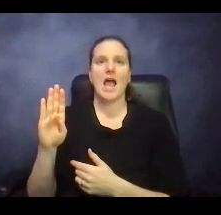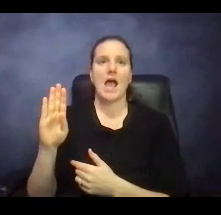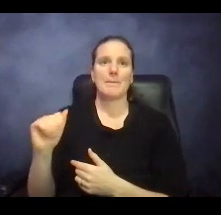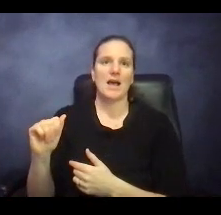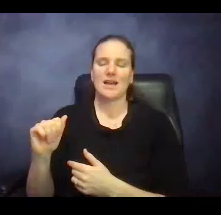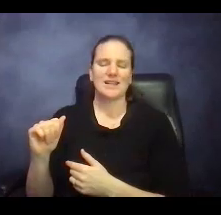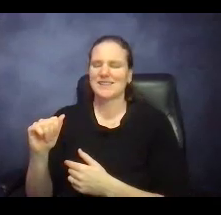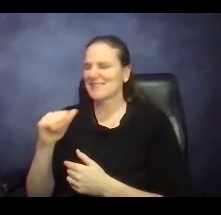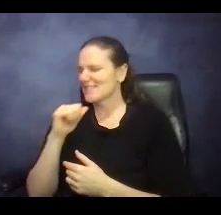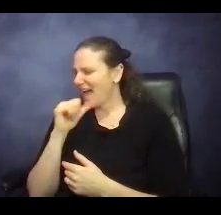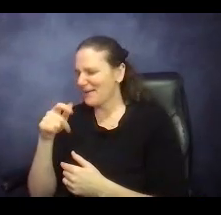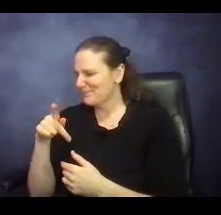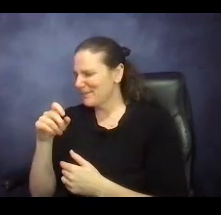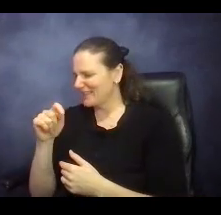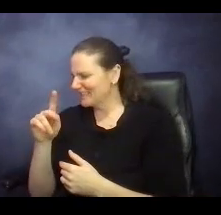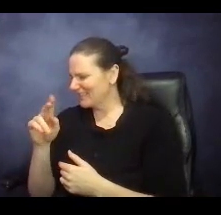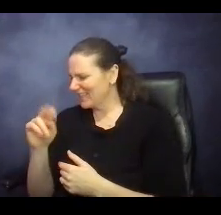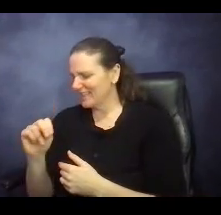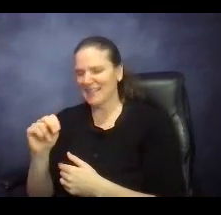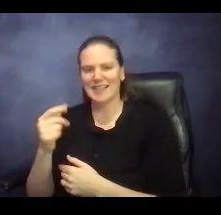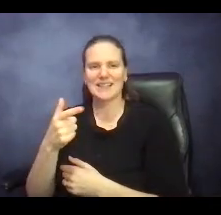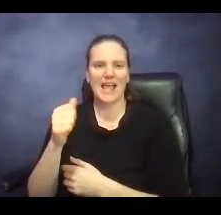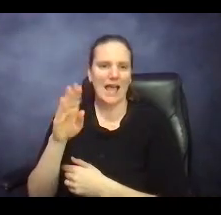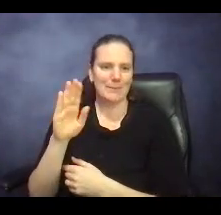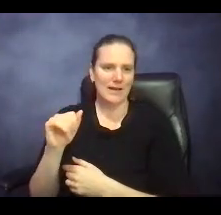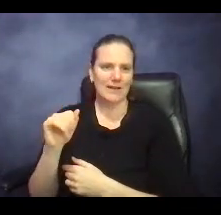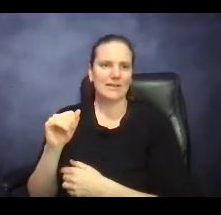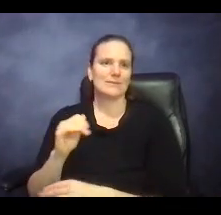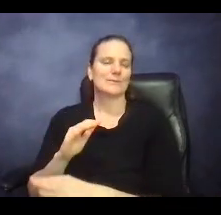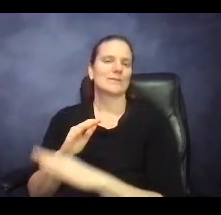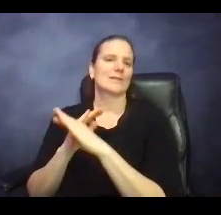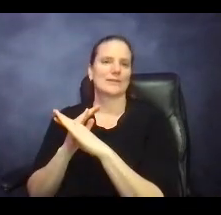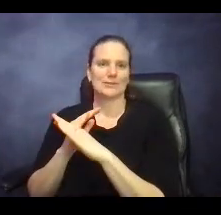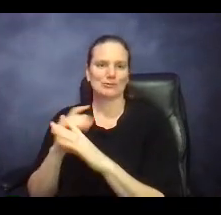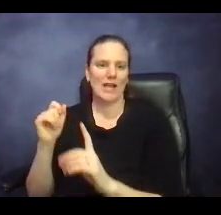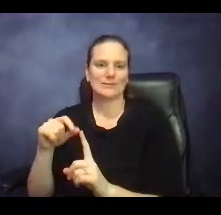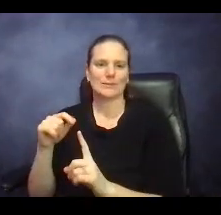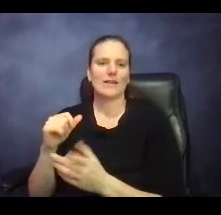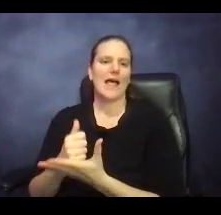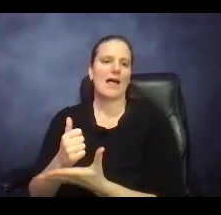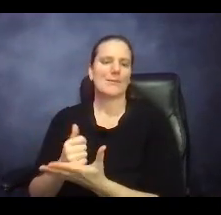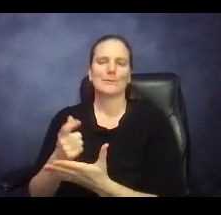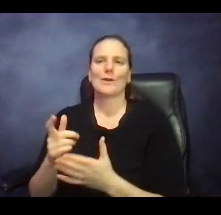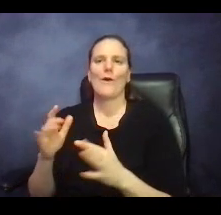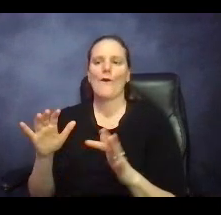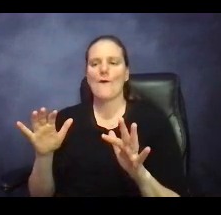GABA is the inhibitory neurotransmitter. So this is the, it calms you so you can chew it.